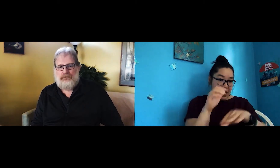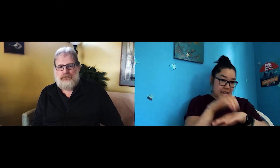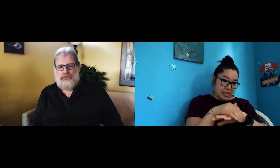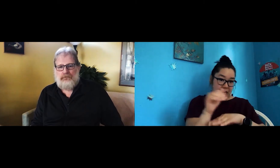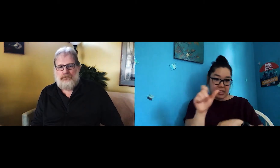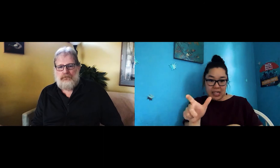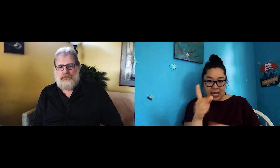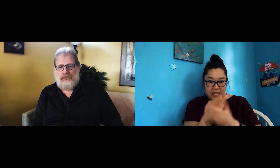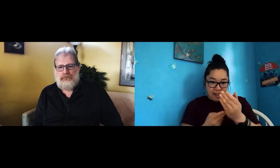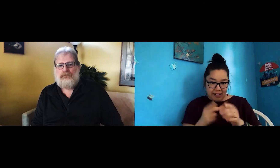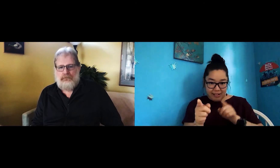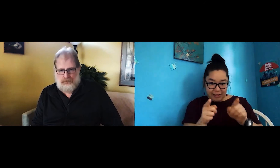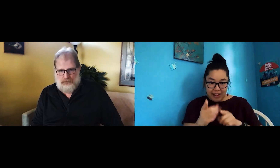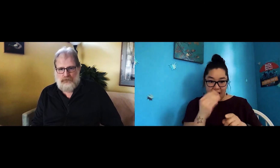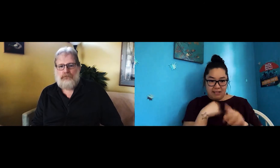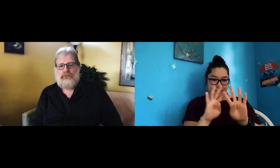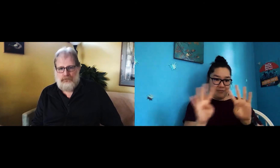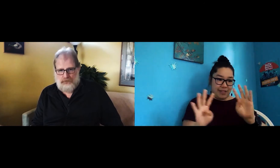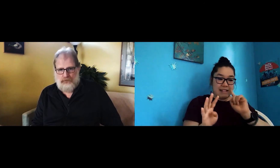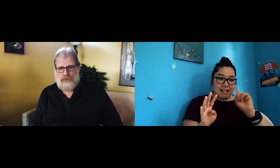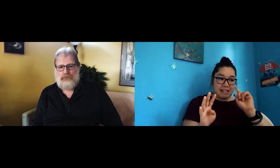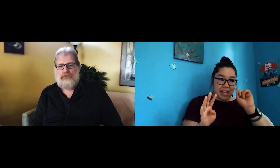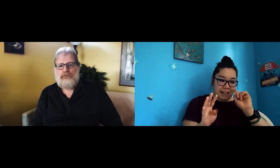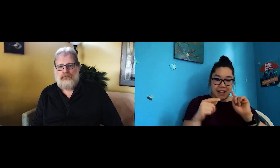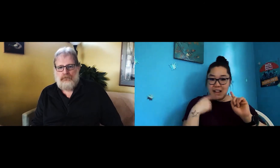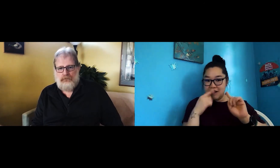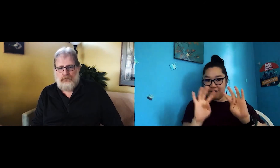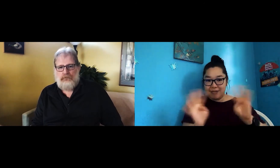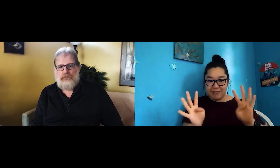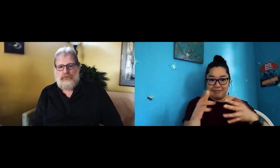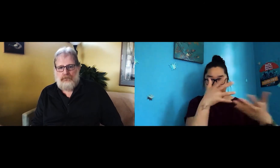production in ASL/English featuring a cast of local Deaf and hearing talent.